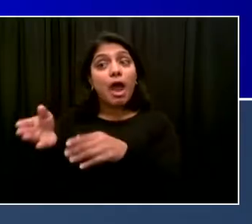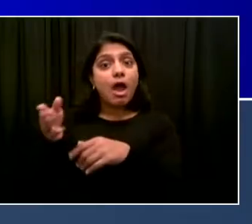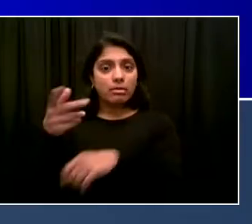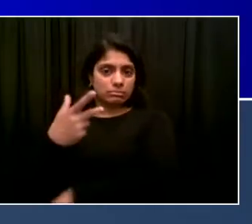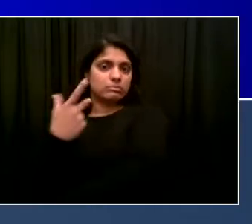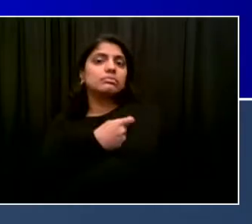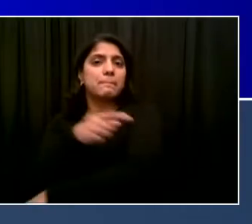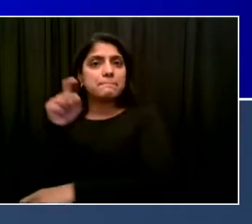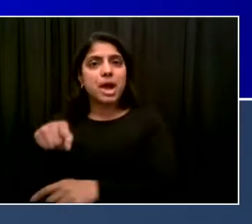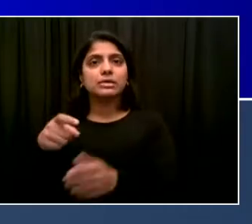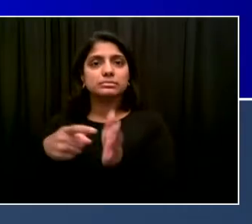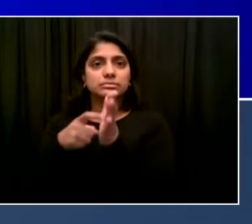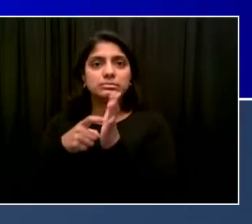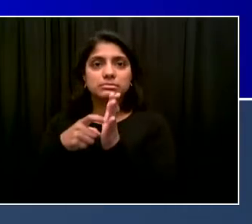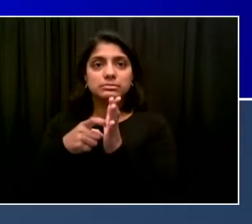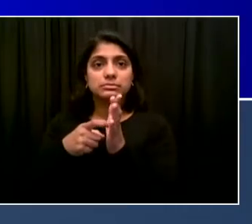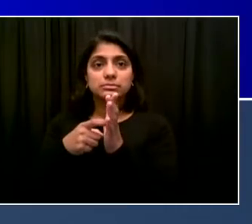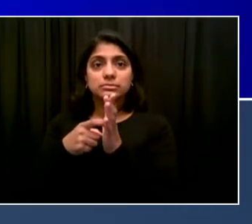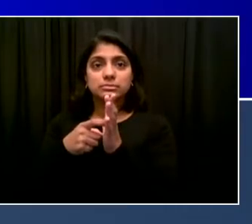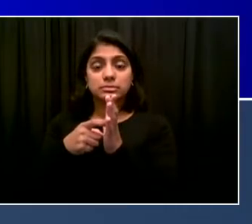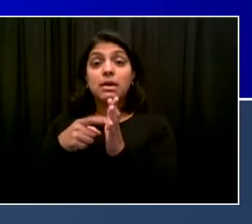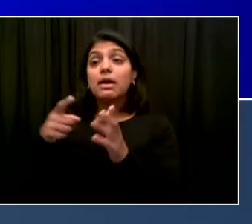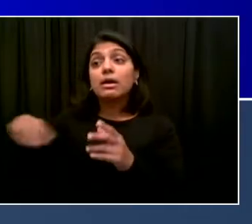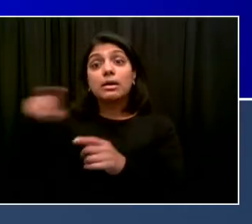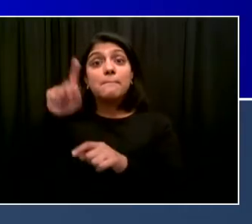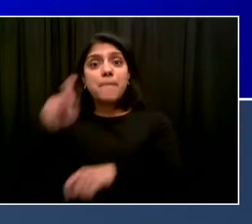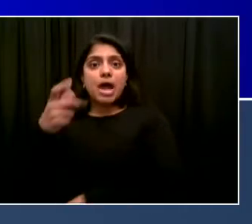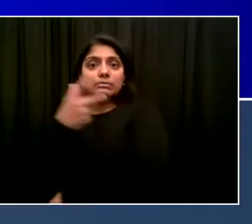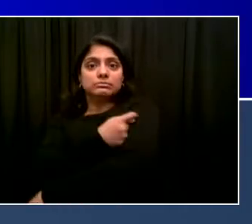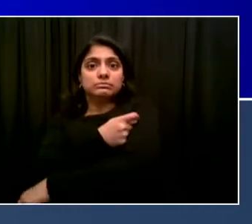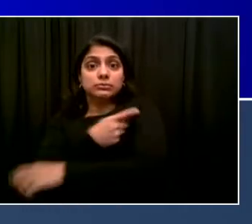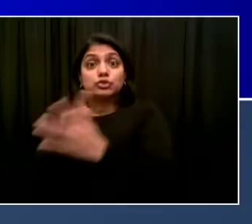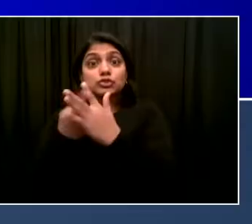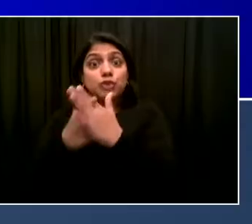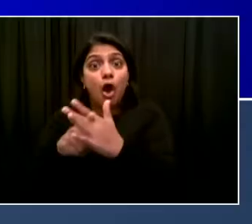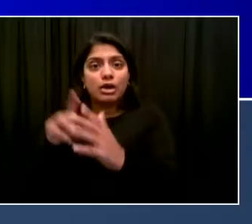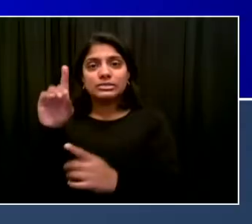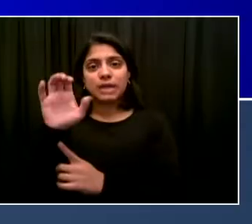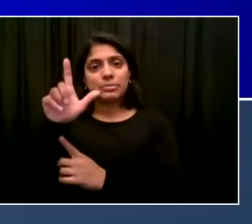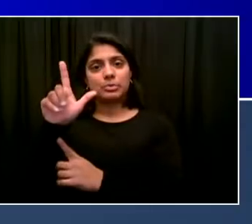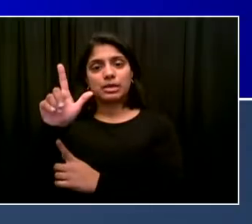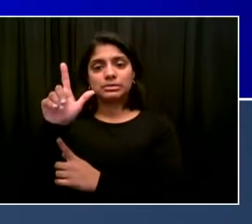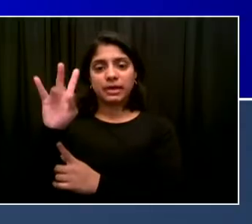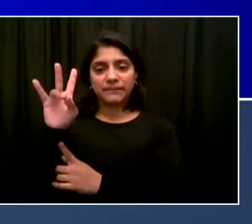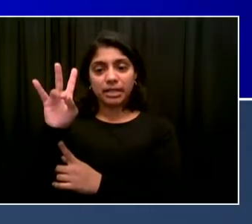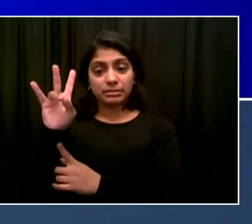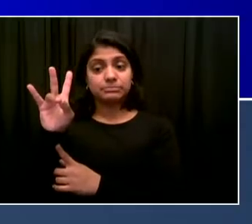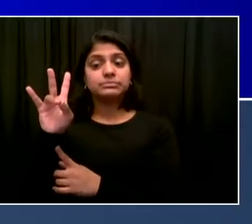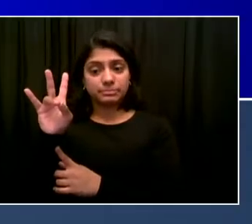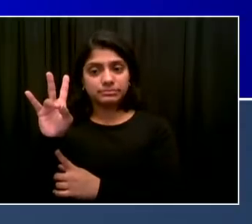CITY AGENCIES HAVE BEEN OUT, SMALL BUSINESS SERVICES, ECONOMIC